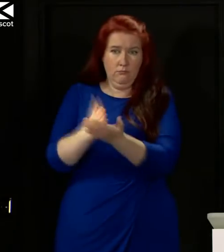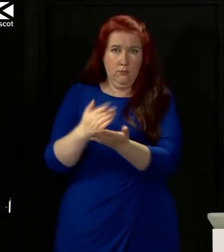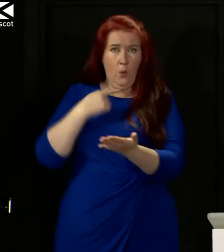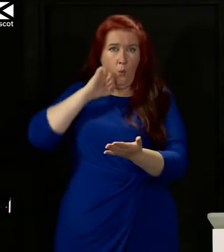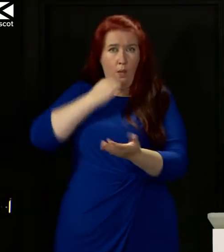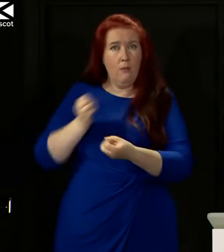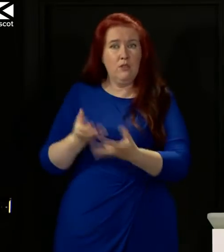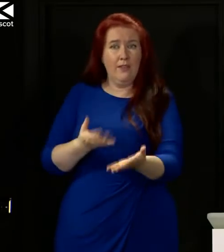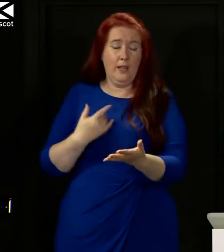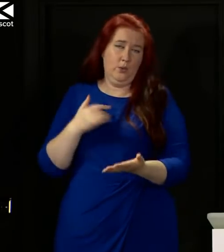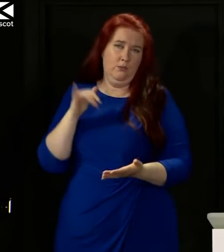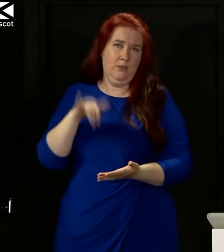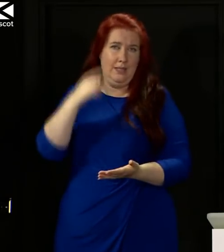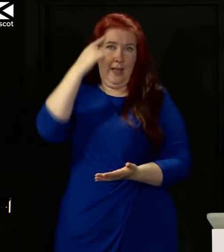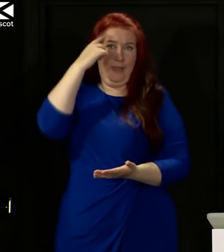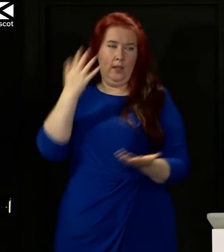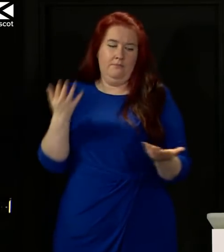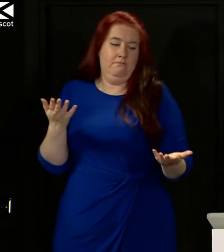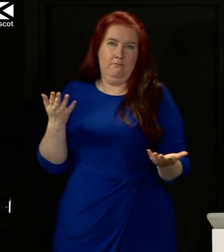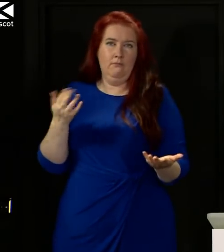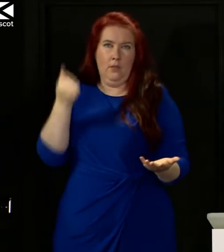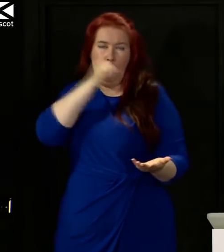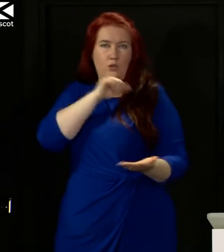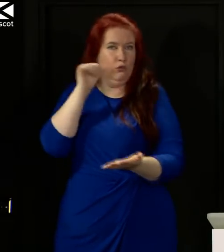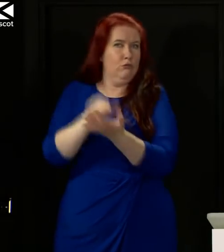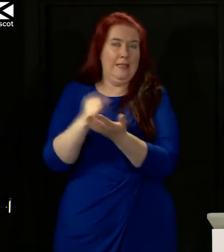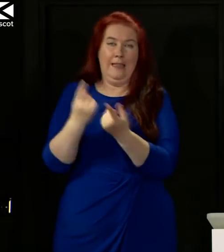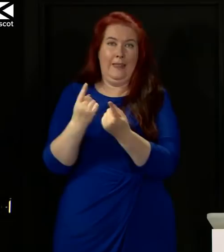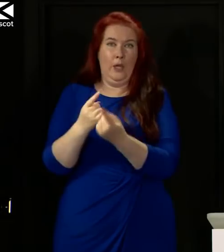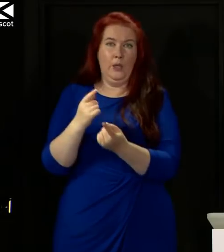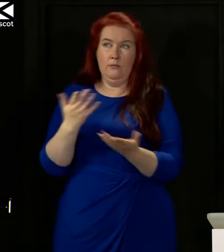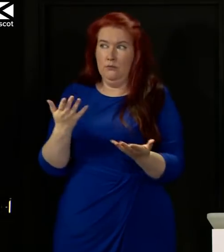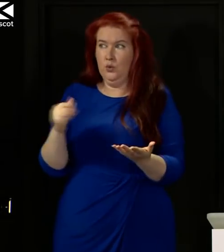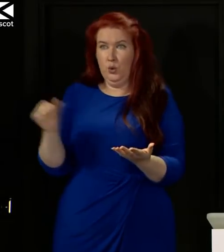from that that I think it is absolutely the right thing to do. Now I have during this